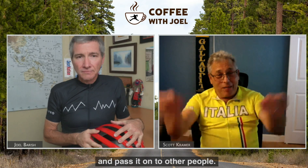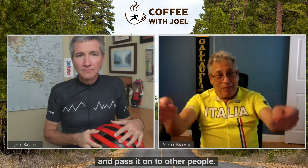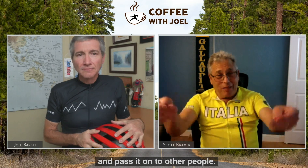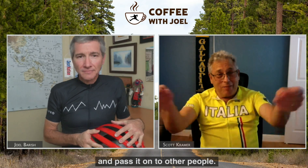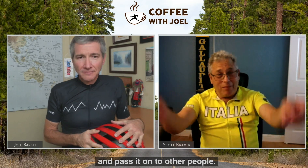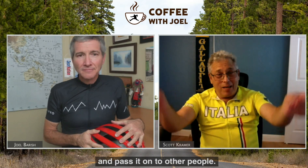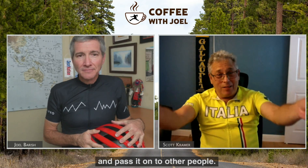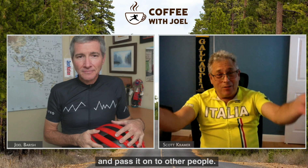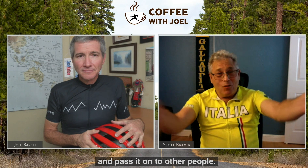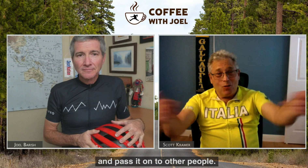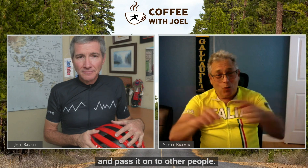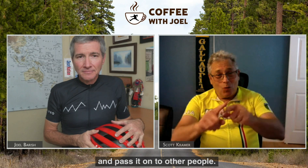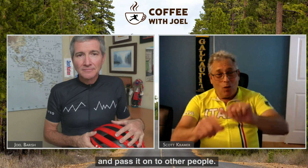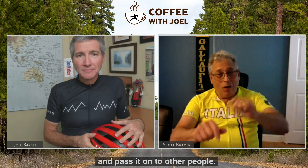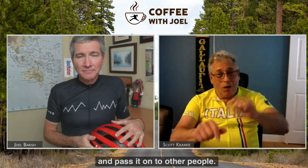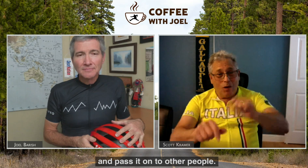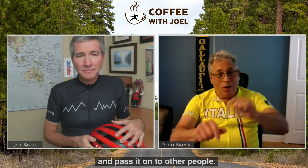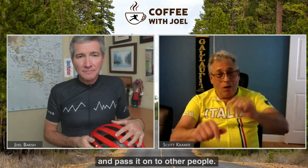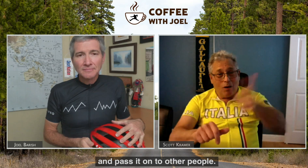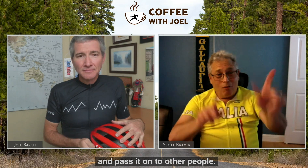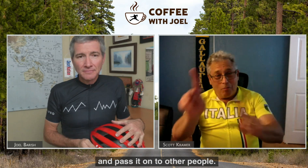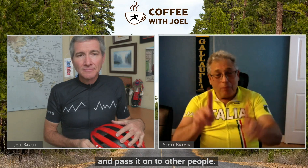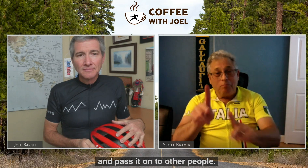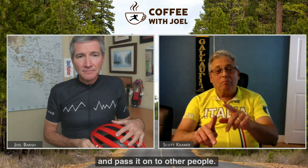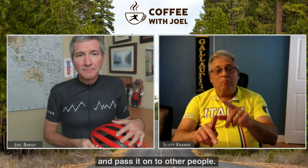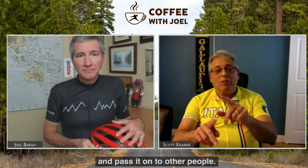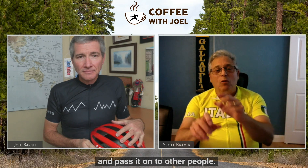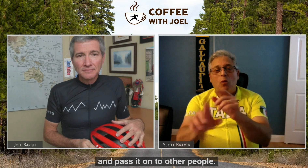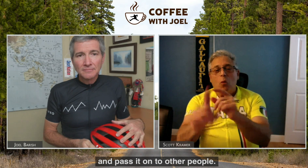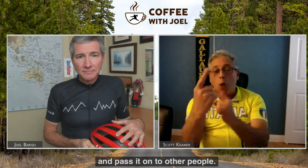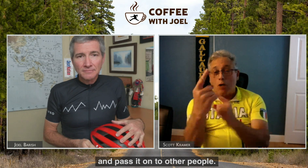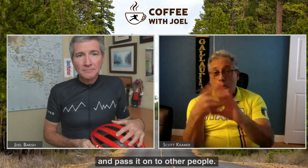and pass it on to other people.